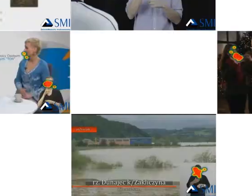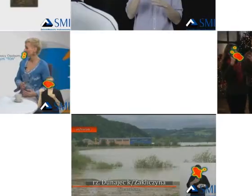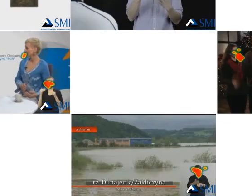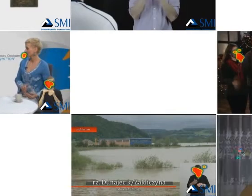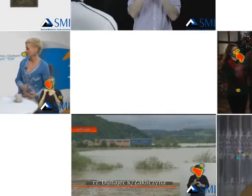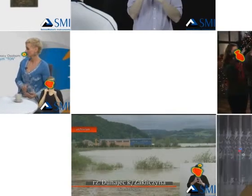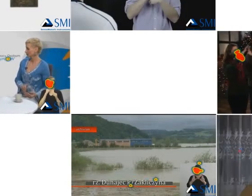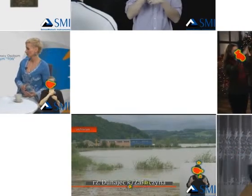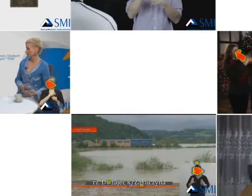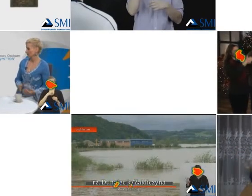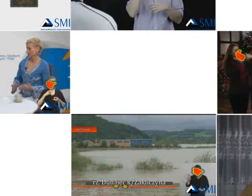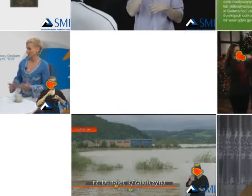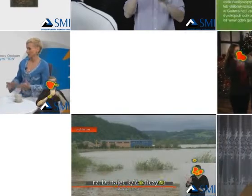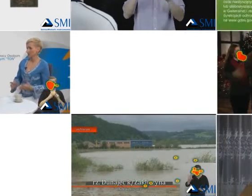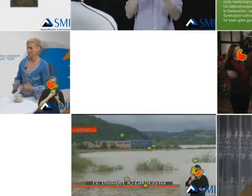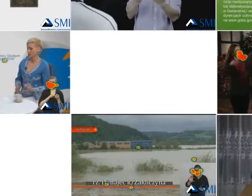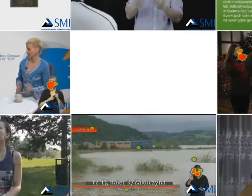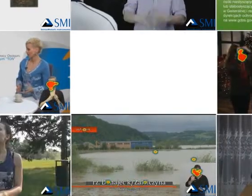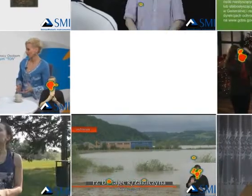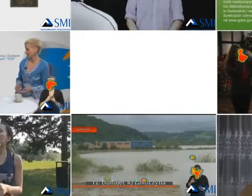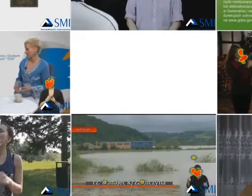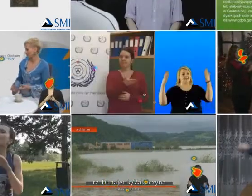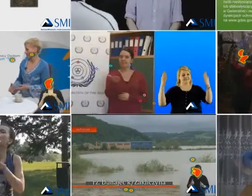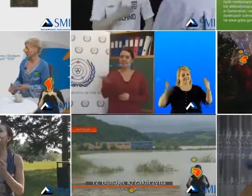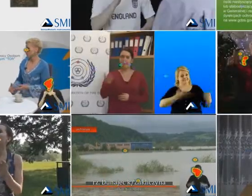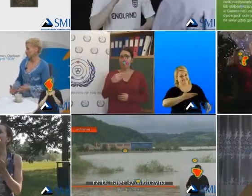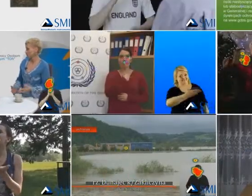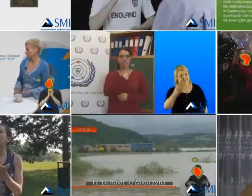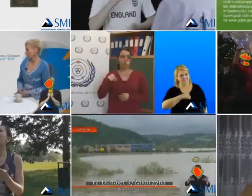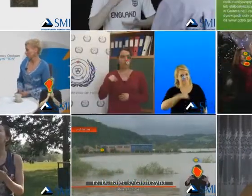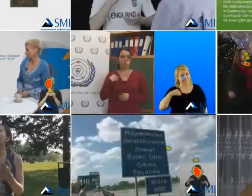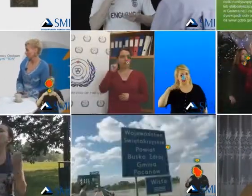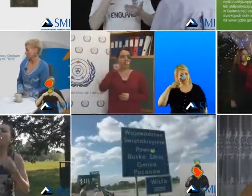During the review of the collected material it can easily be noted